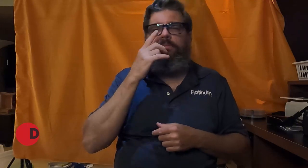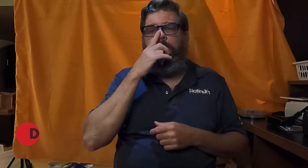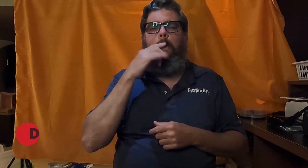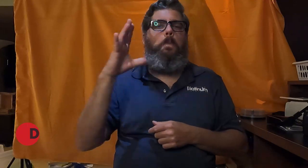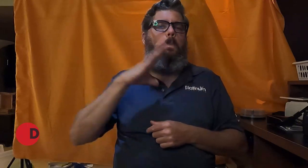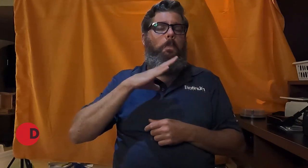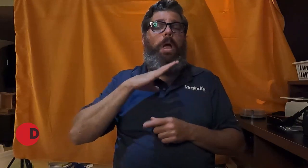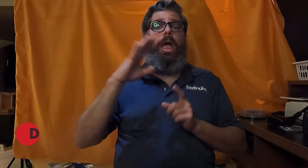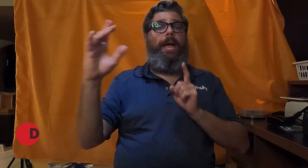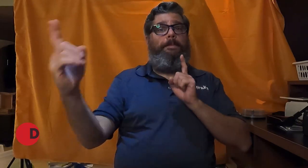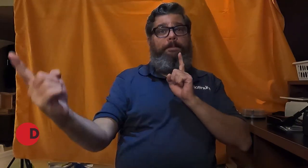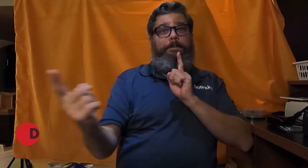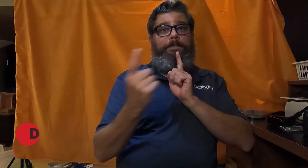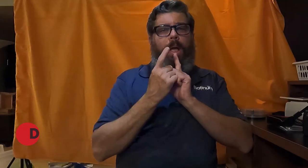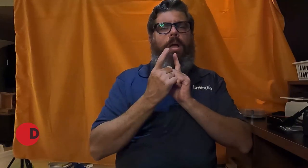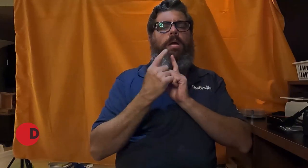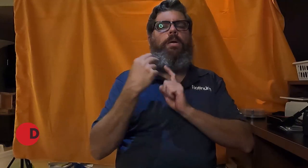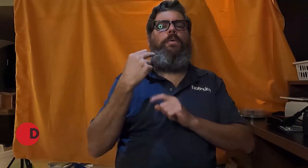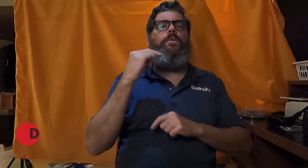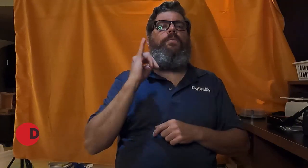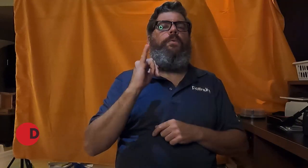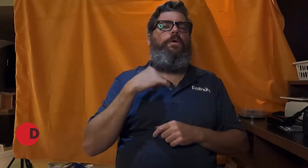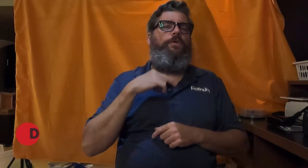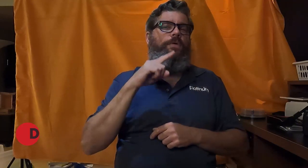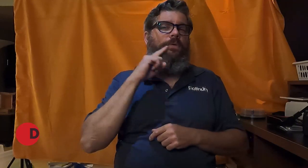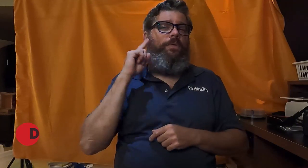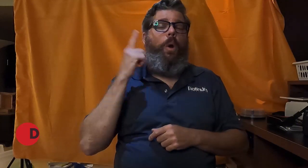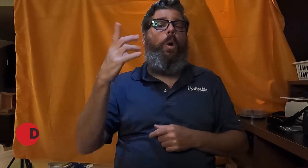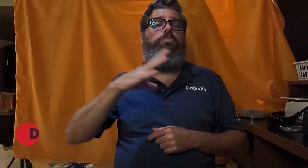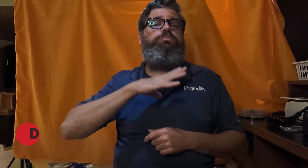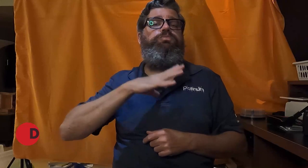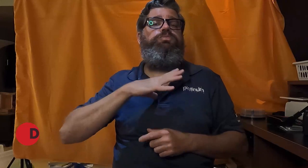When the customer meets me and finds out I am Deaf,